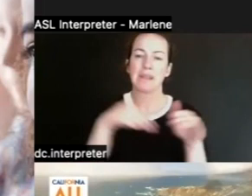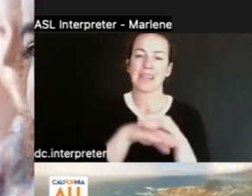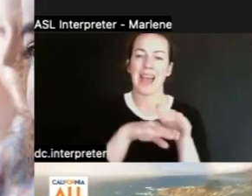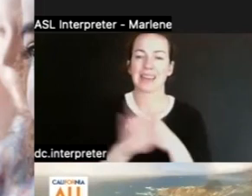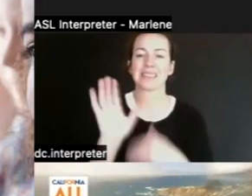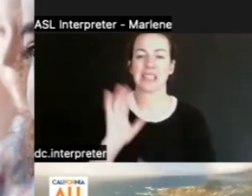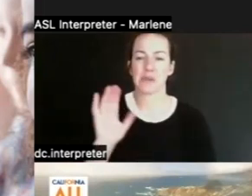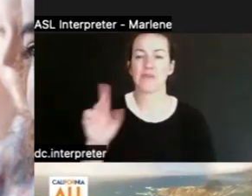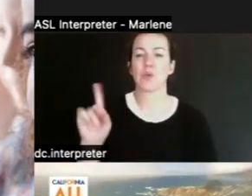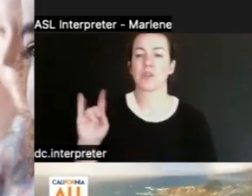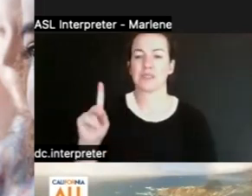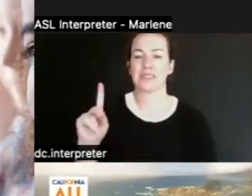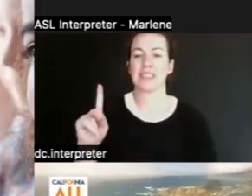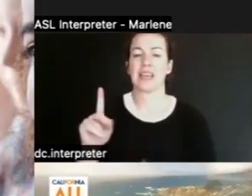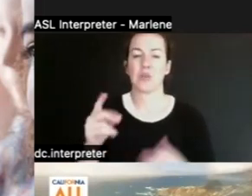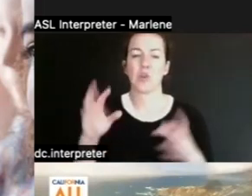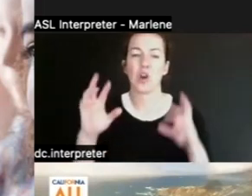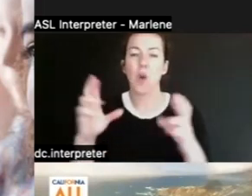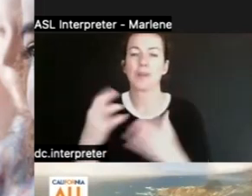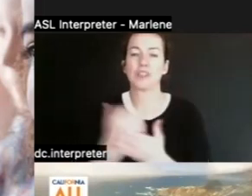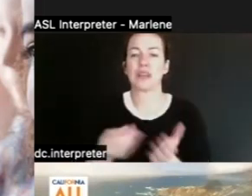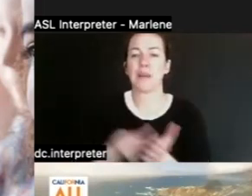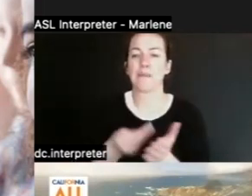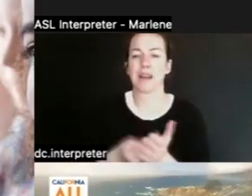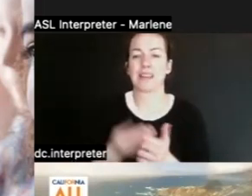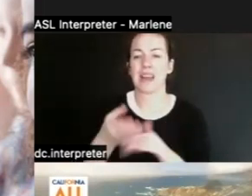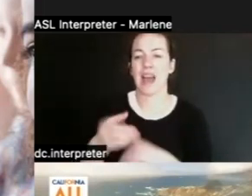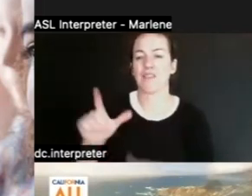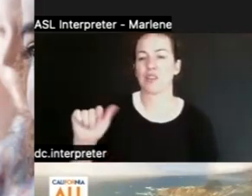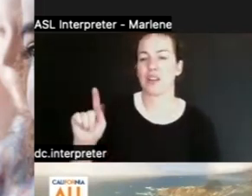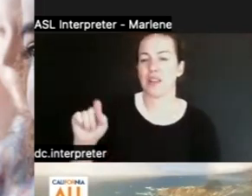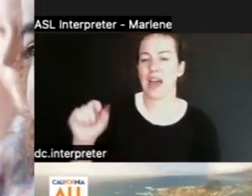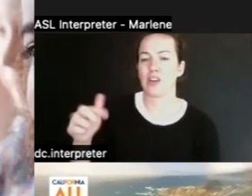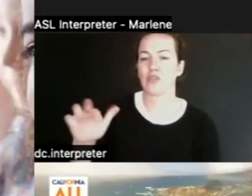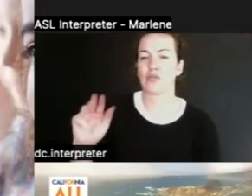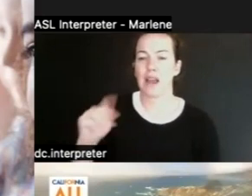it and we're hoping to get funding after the latter grant in order to actually demonstrate